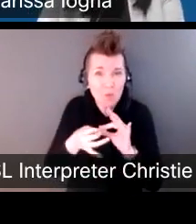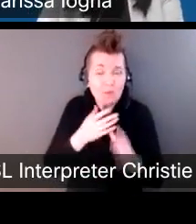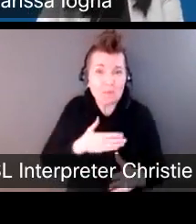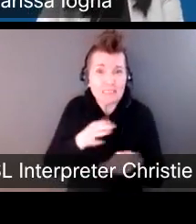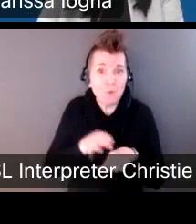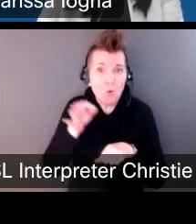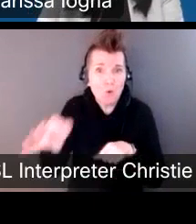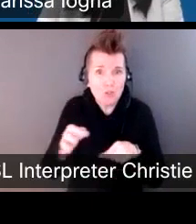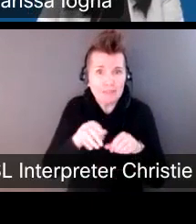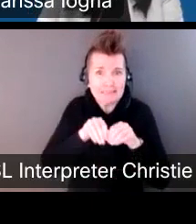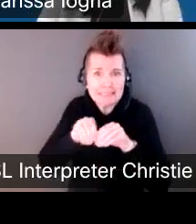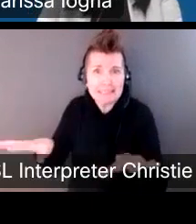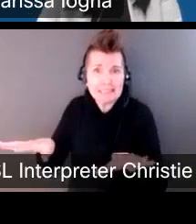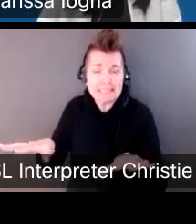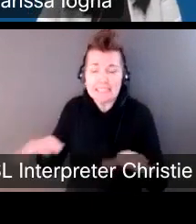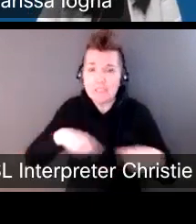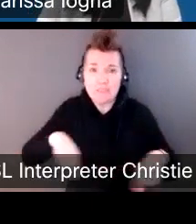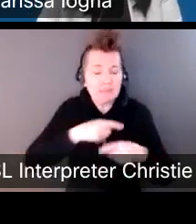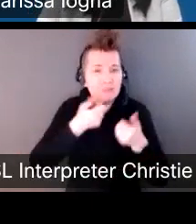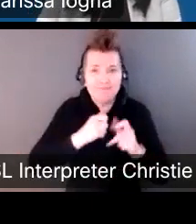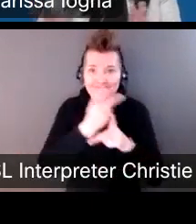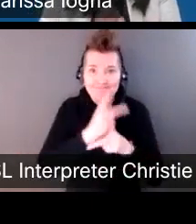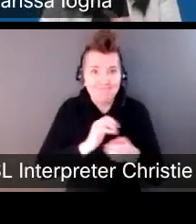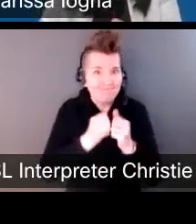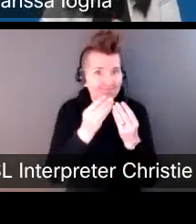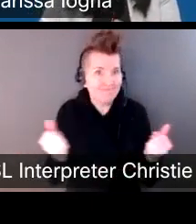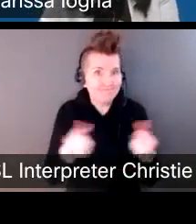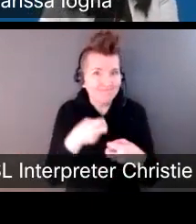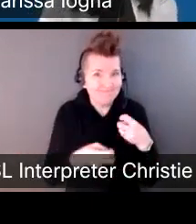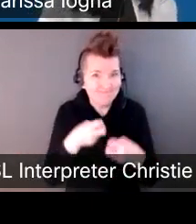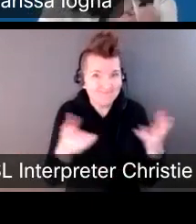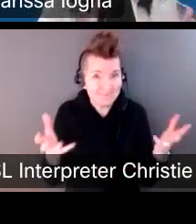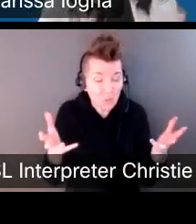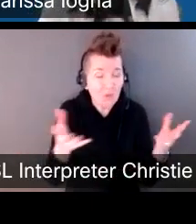We are working on resolving that issue at this moment. But with that, good evening, everyone.